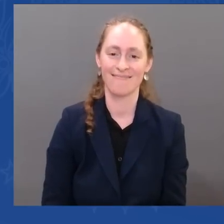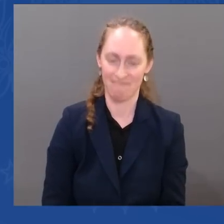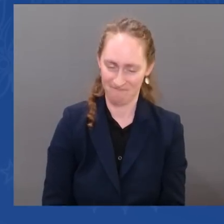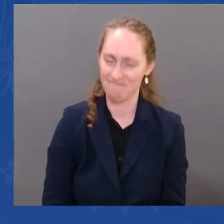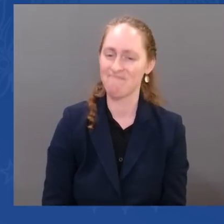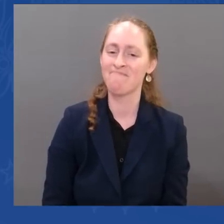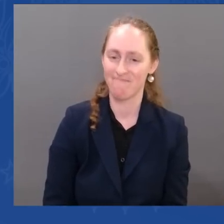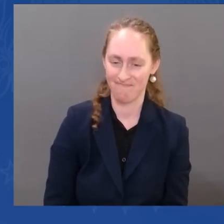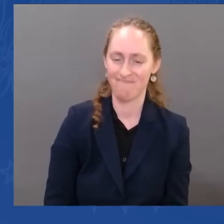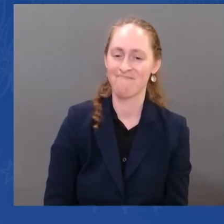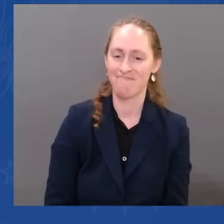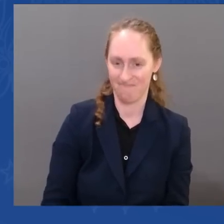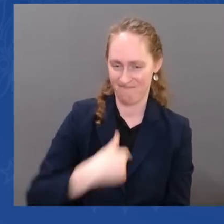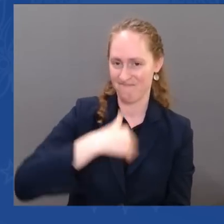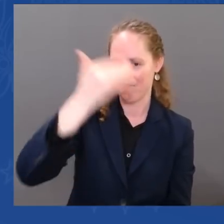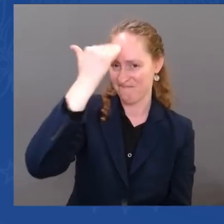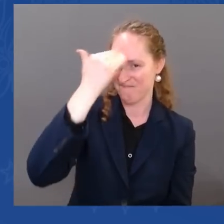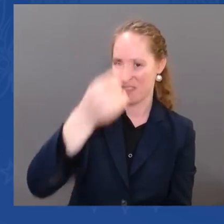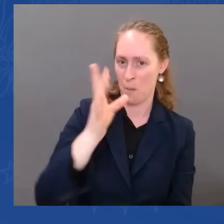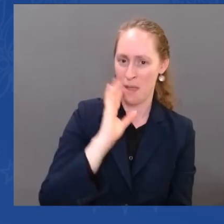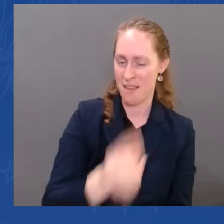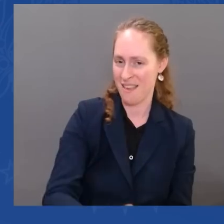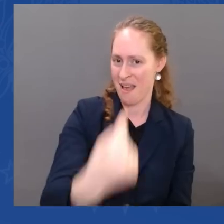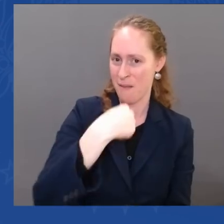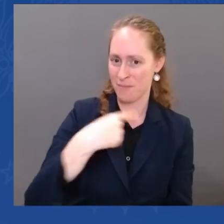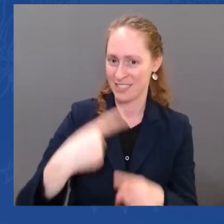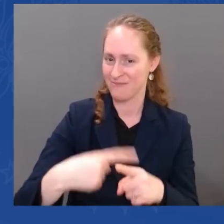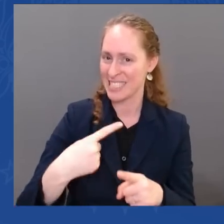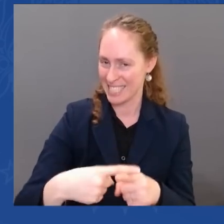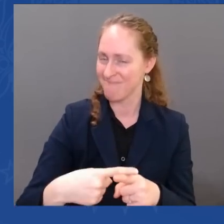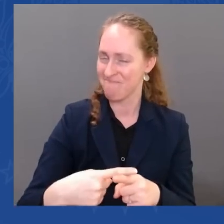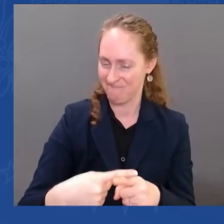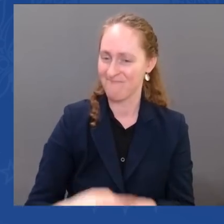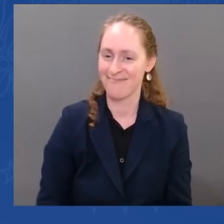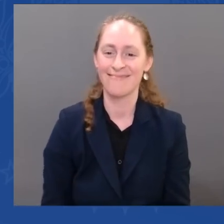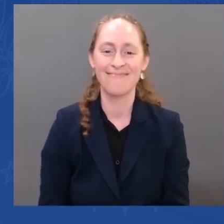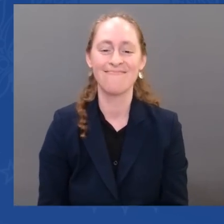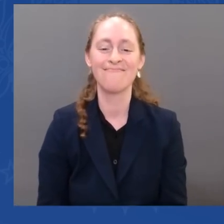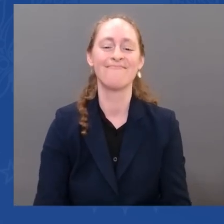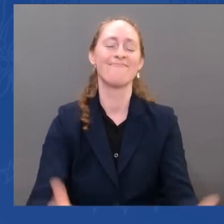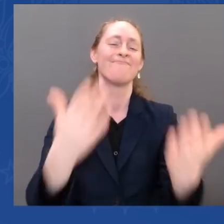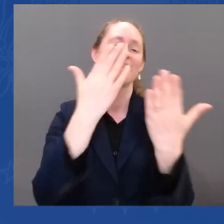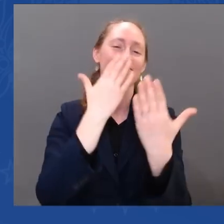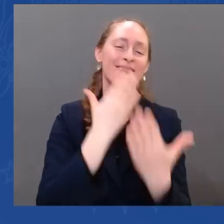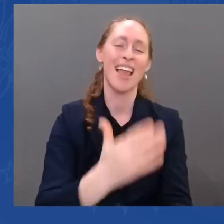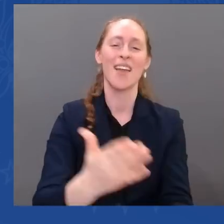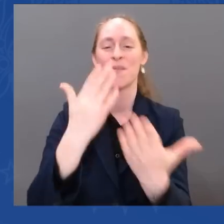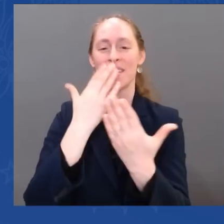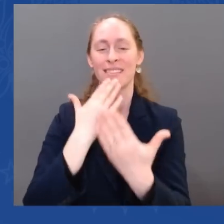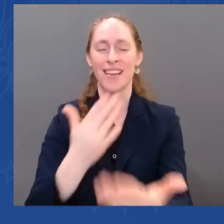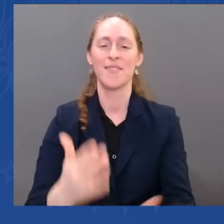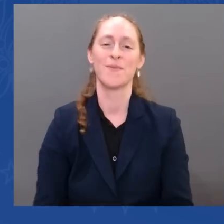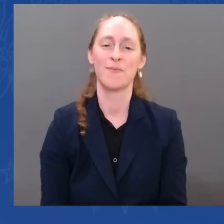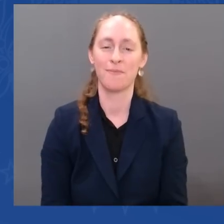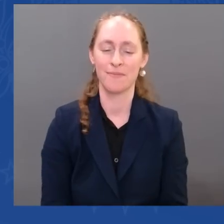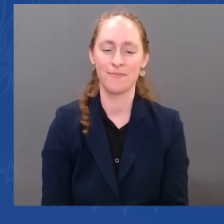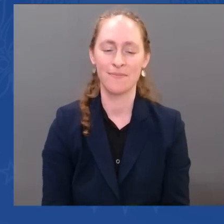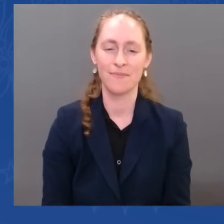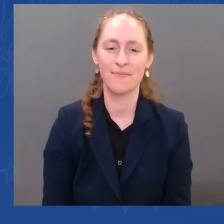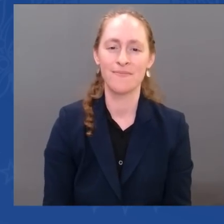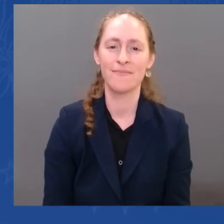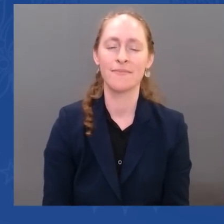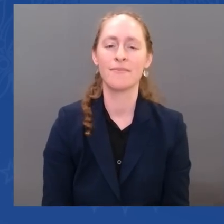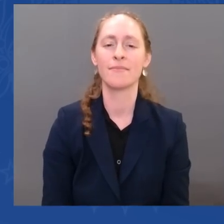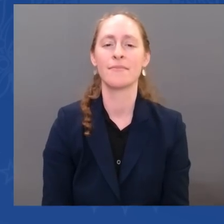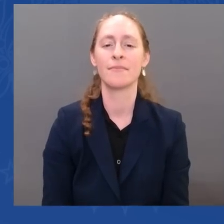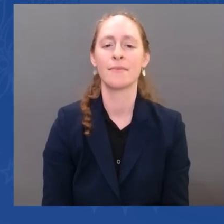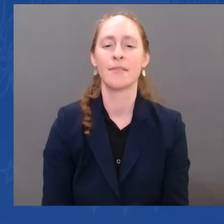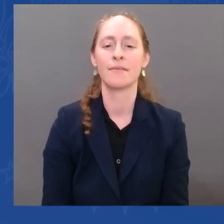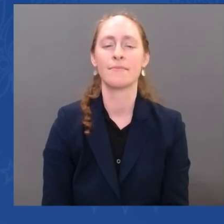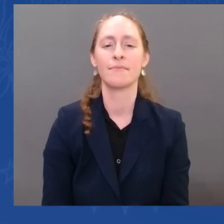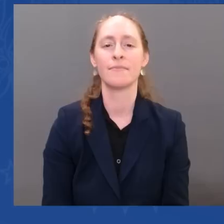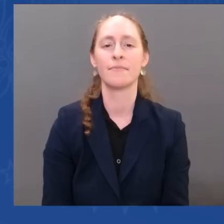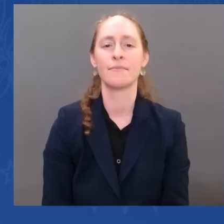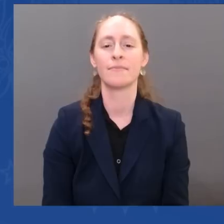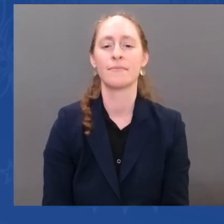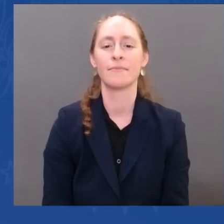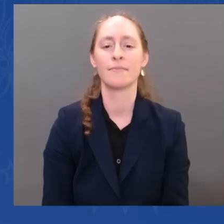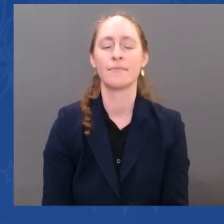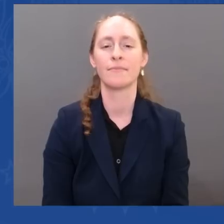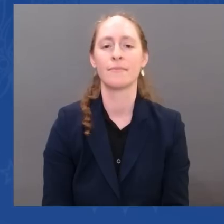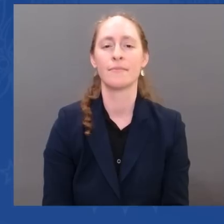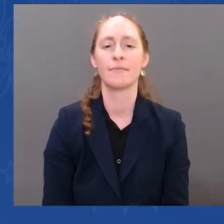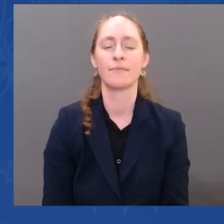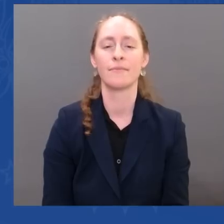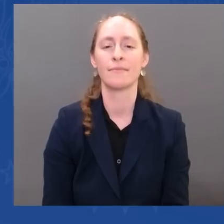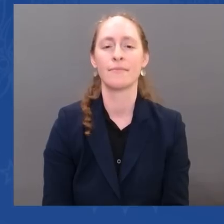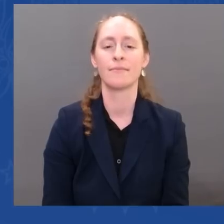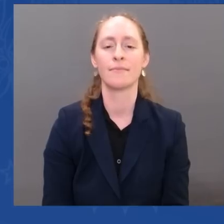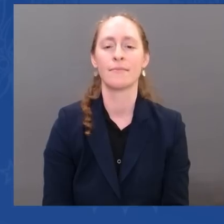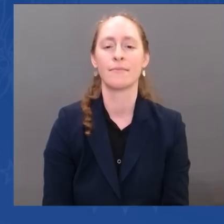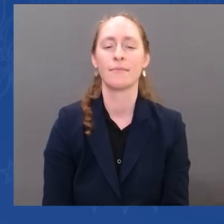Thank you again, all, very much.